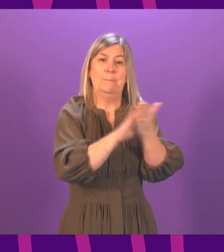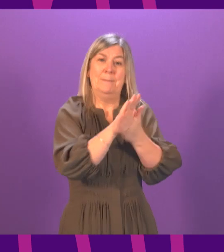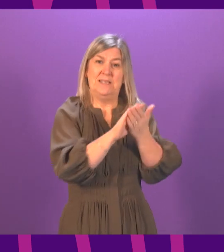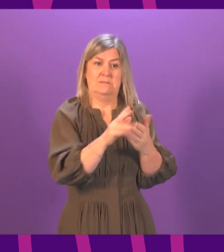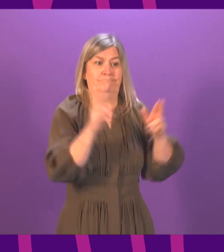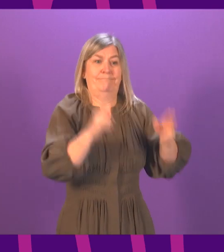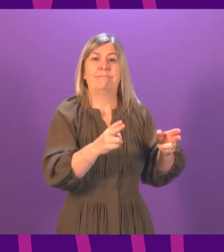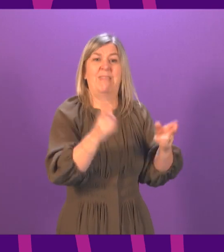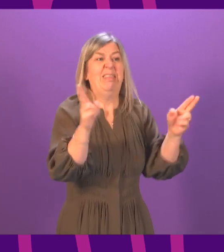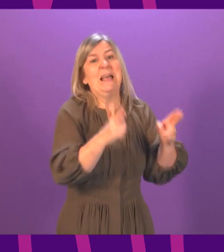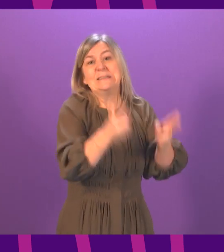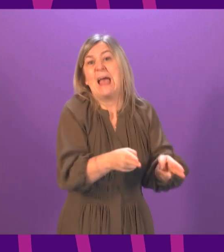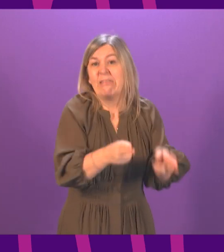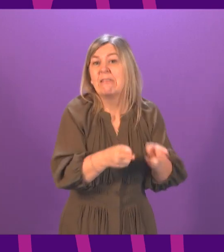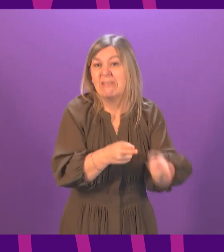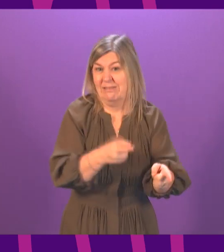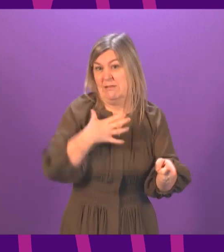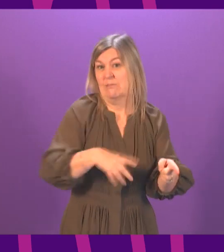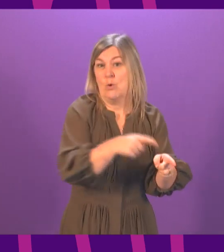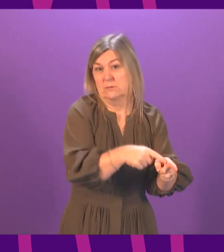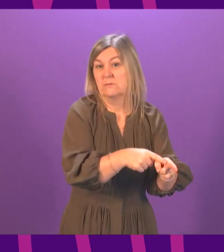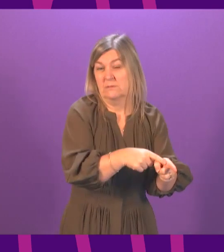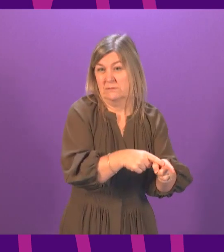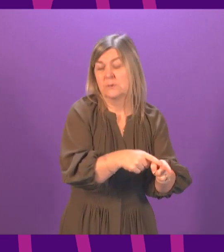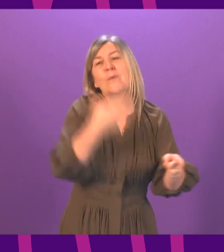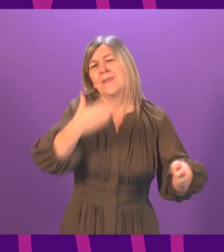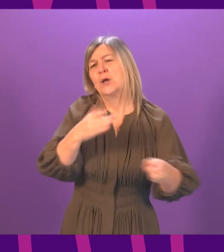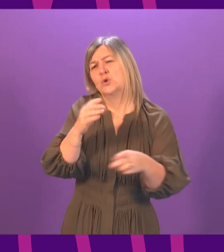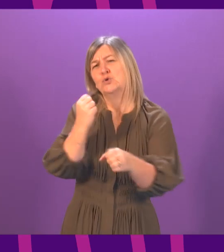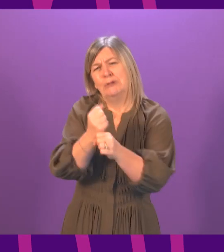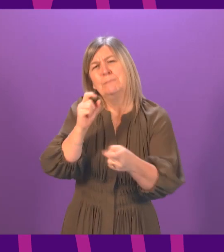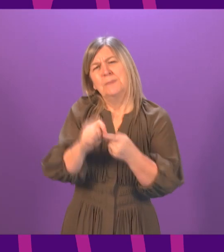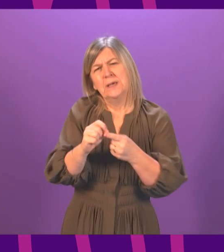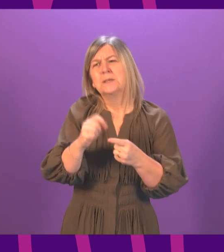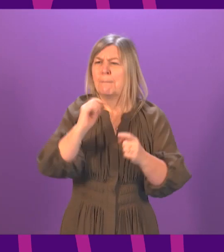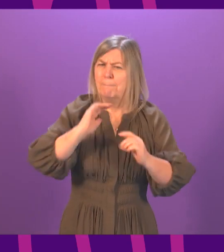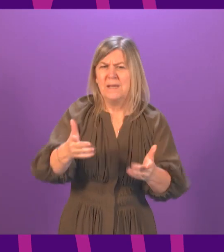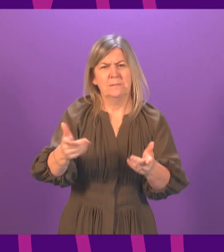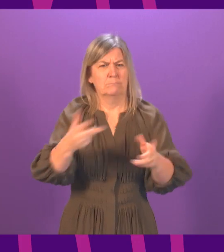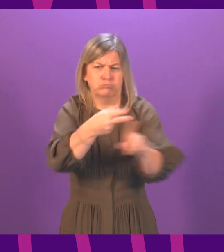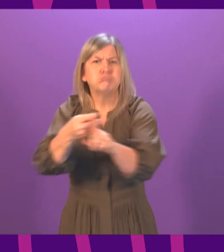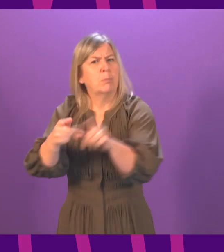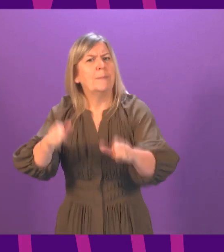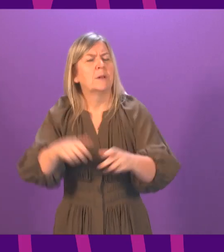who are working so hard to deliver the programme. Ruth Davidson: The GPs are right, however. Vaccinating